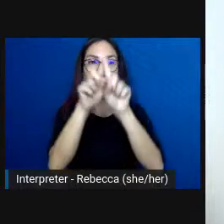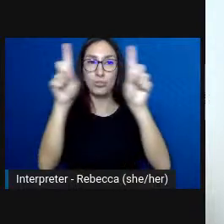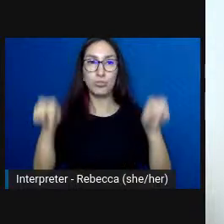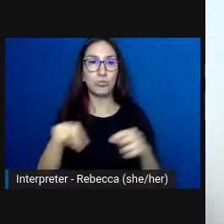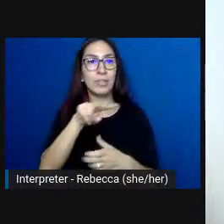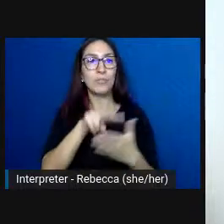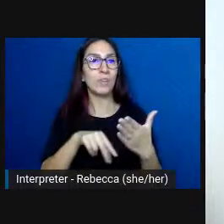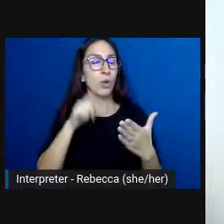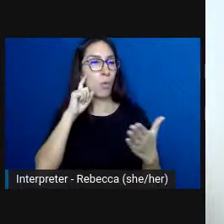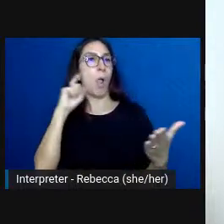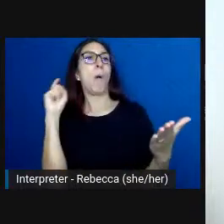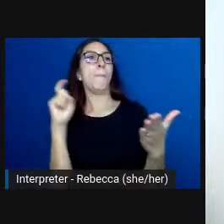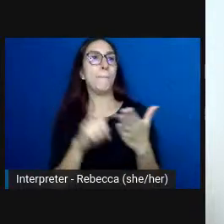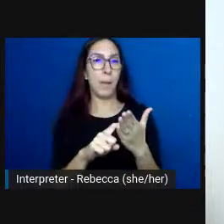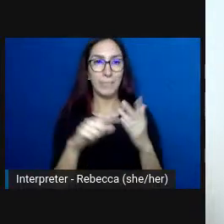(4) Describe the text in your image .